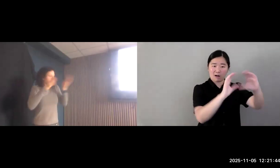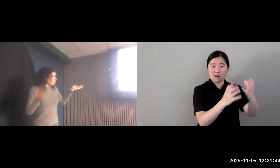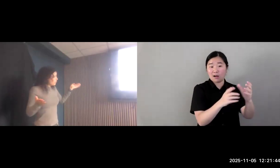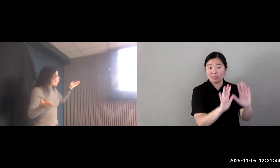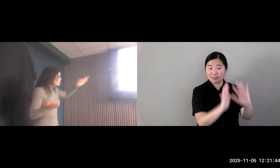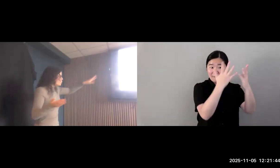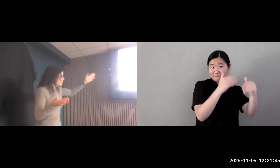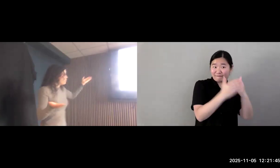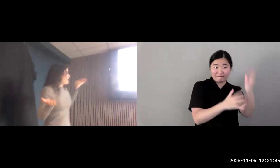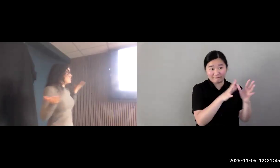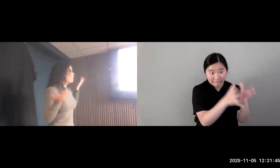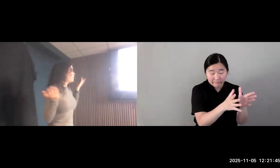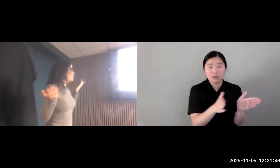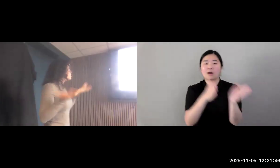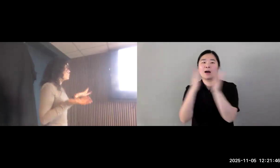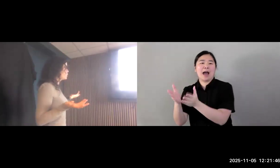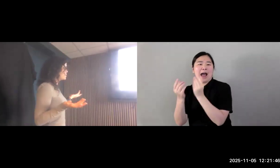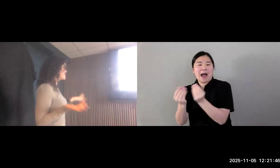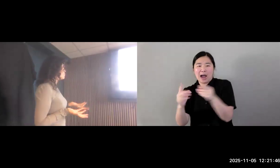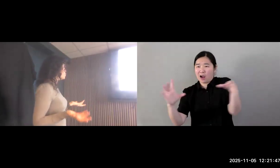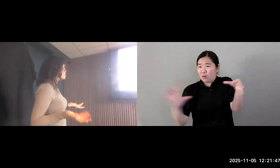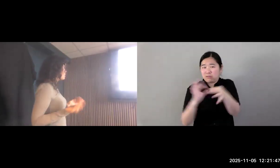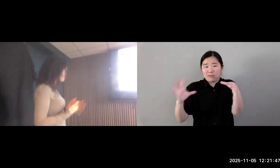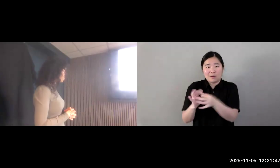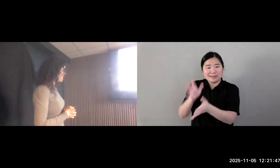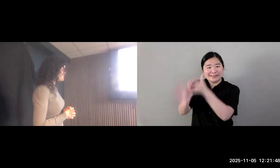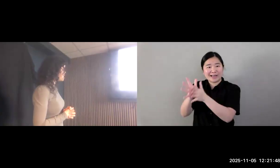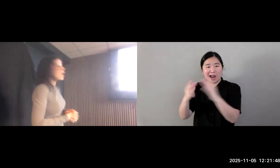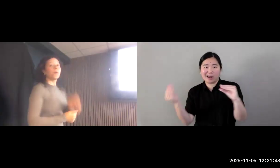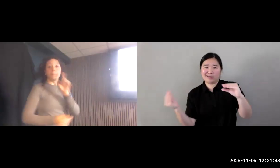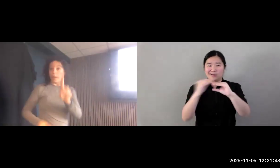also, neither factor appears to influence language use in this context.